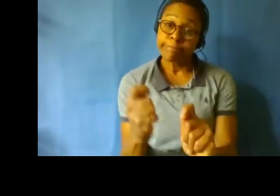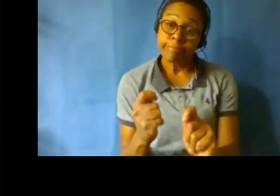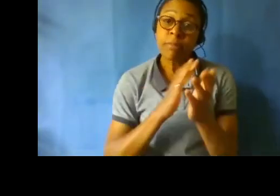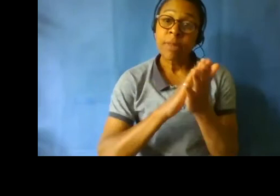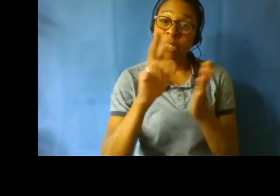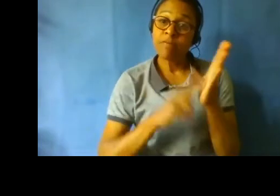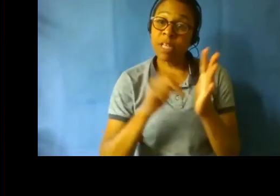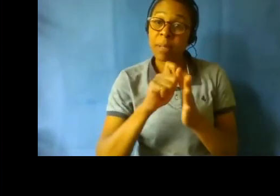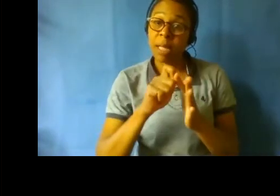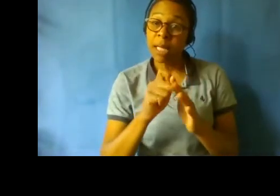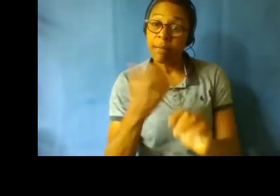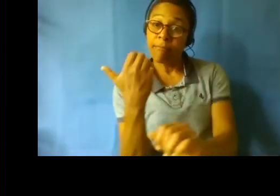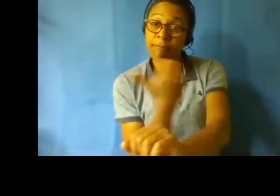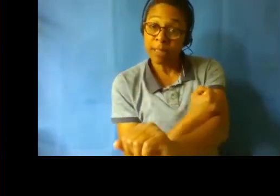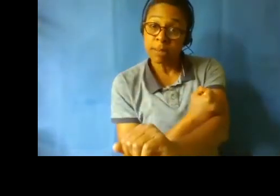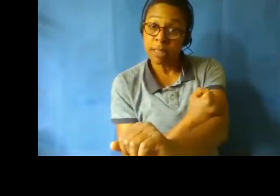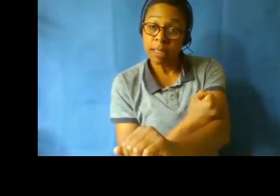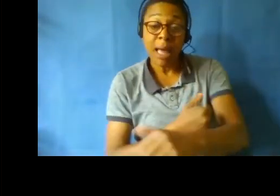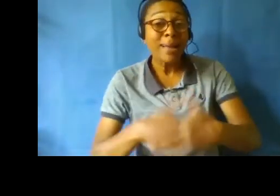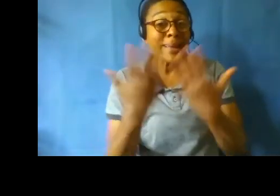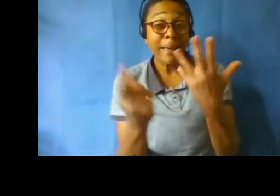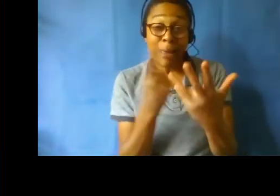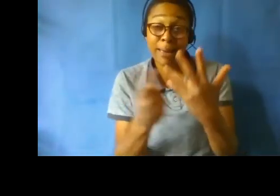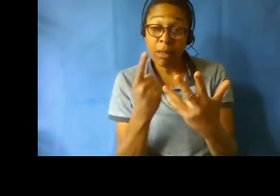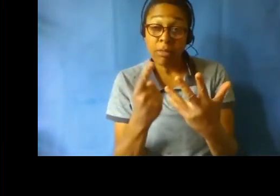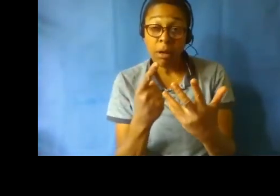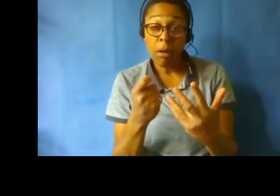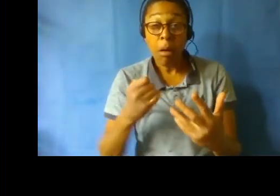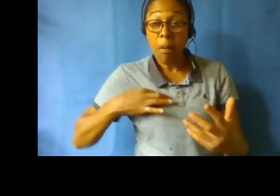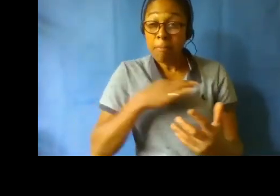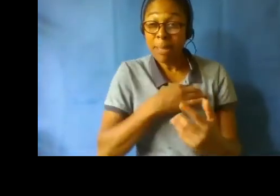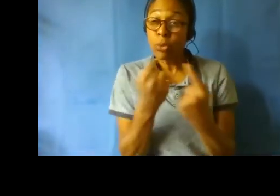else they may need I also know that when they catch colds I'll be placing a few